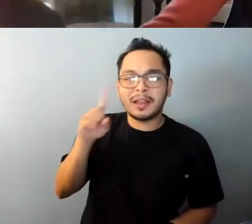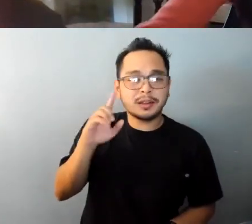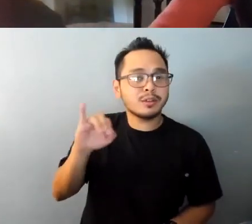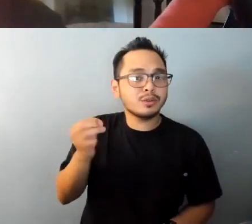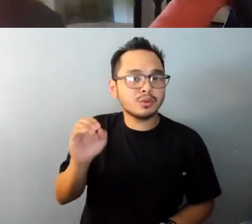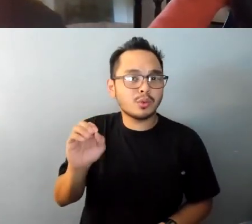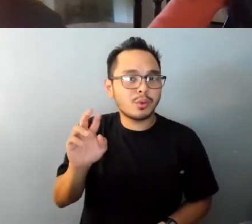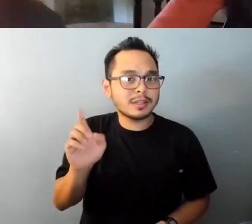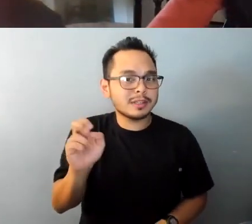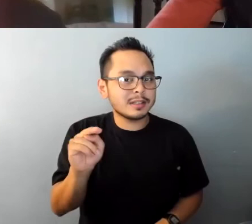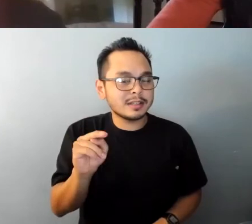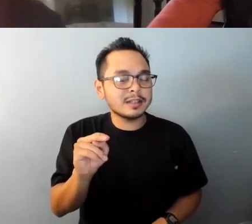I love the idea of them on Instagram! I love